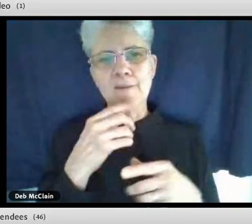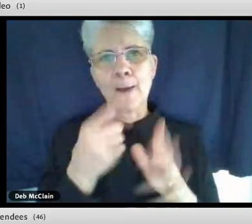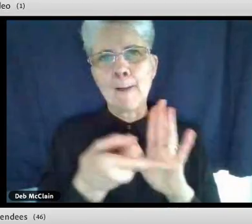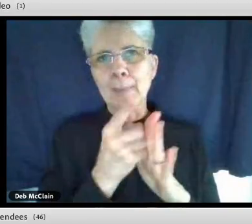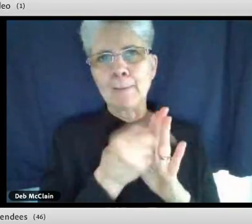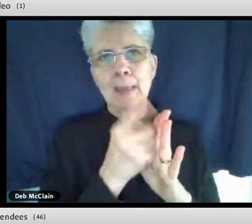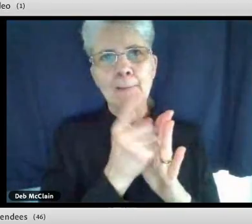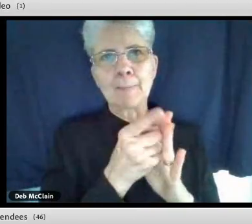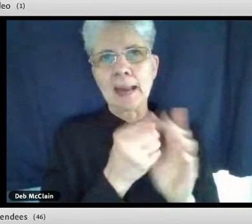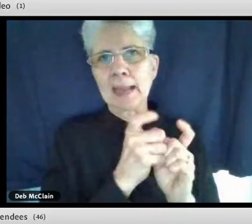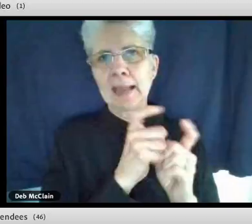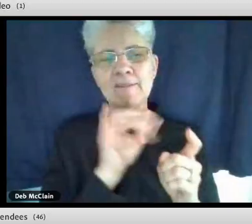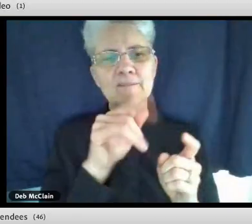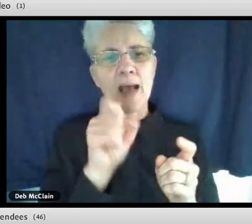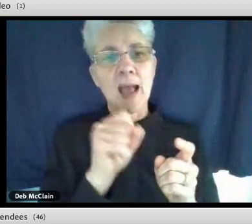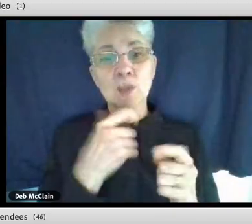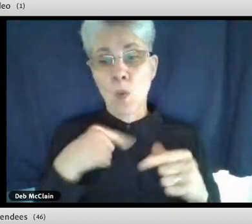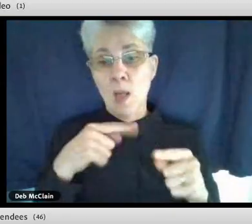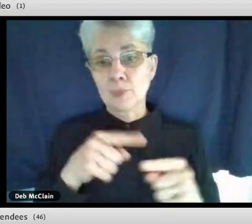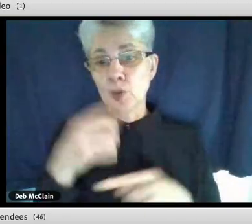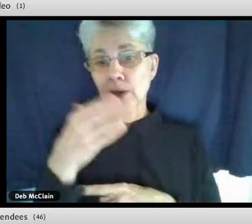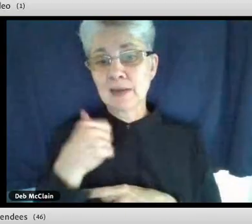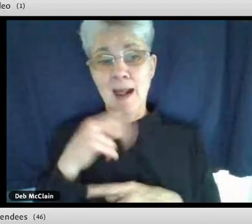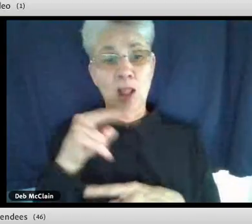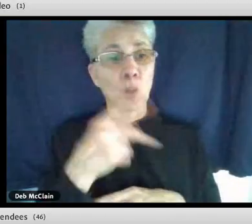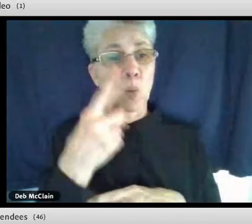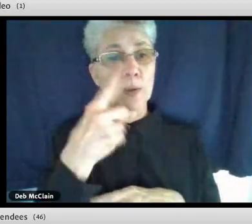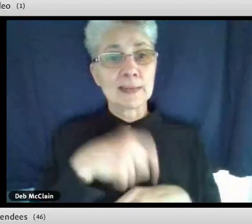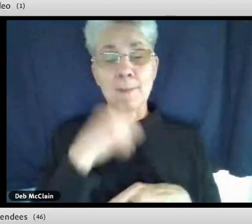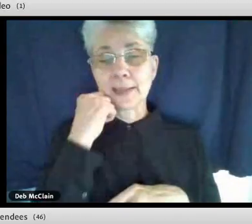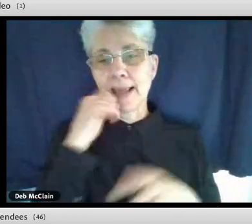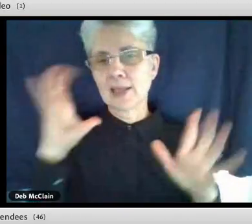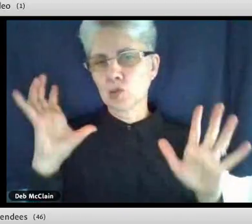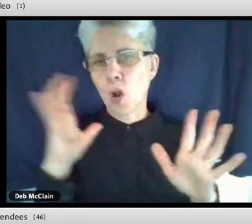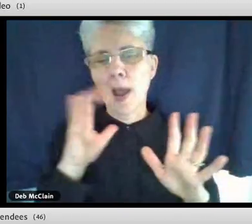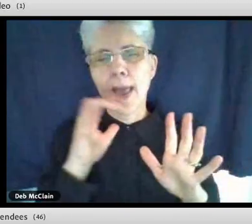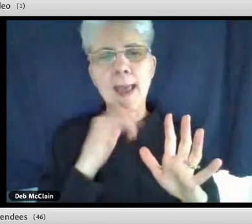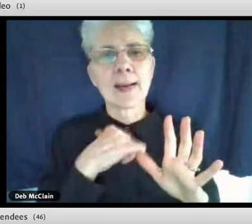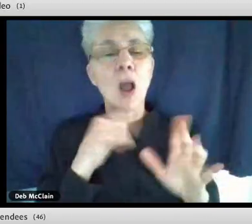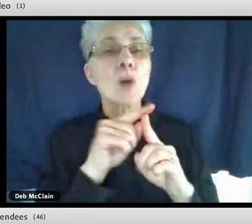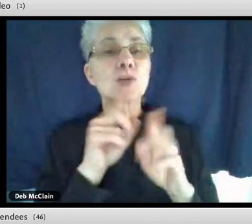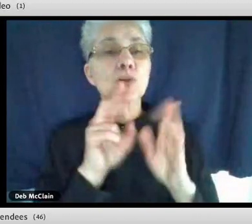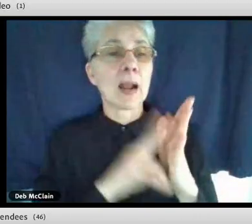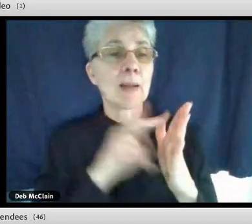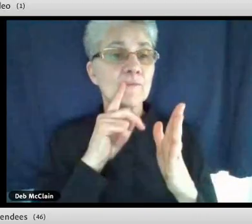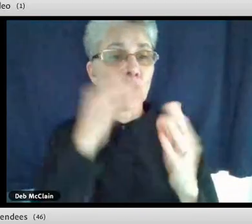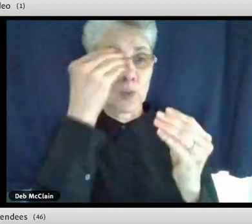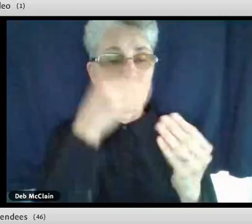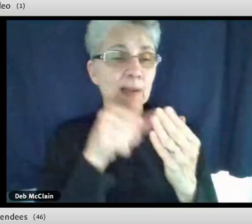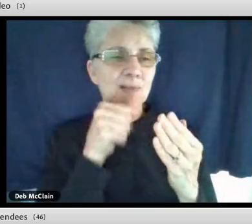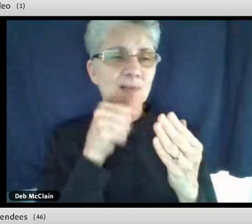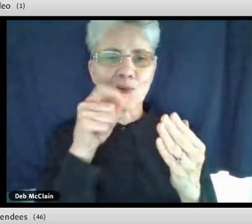and I also sign up for newsletters so I don't have to look at the news every single second. Also, create a new routine.